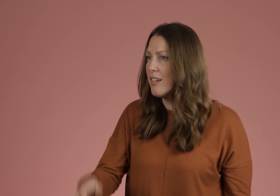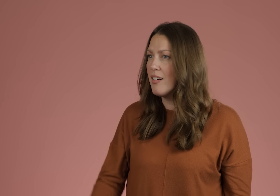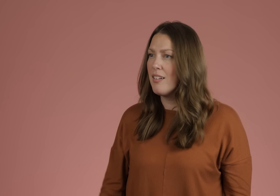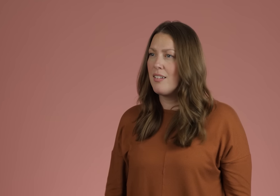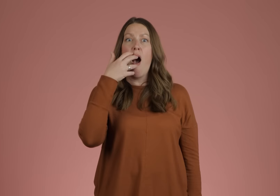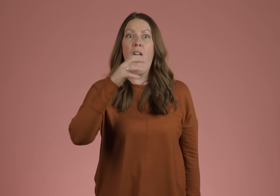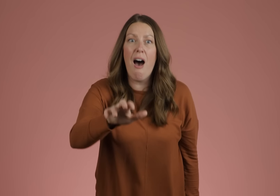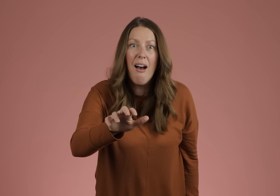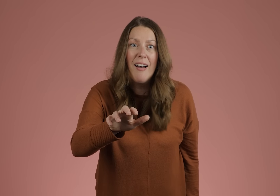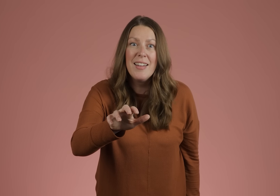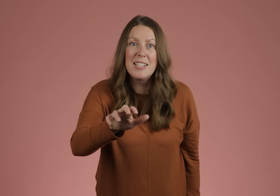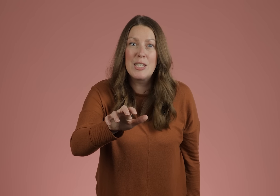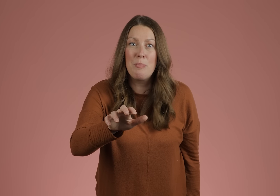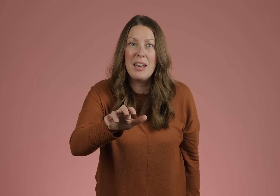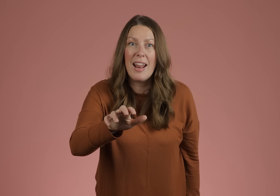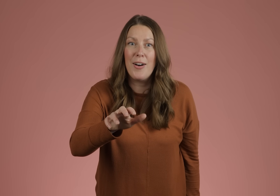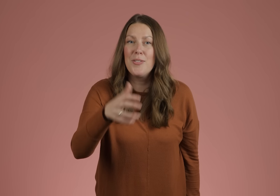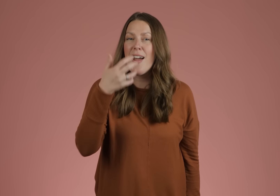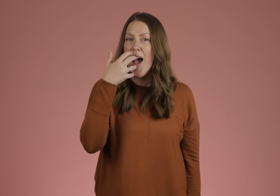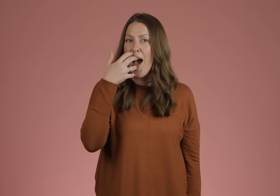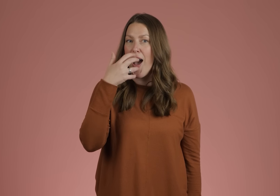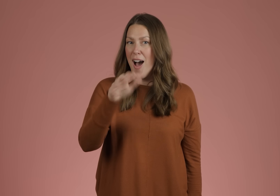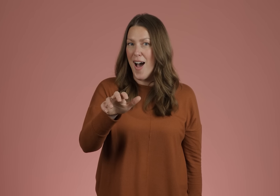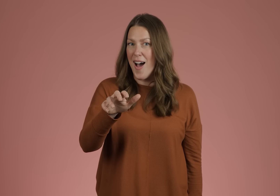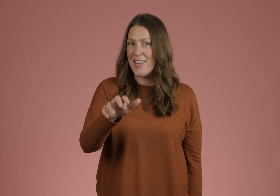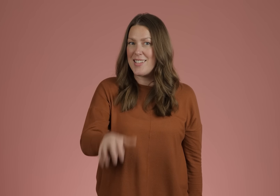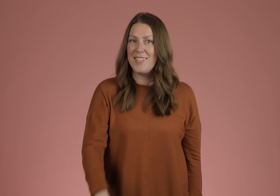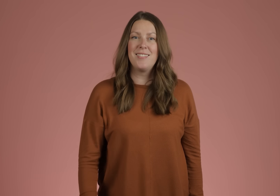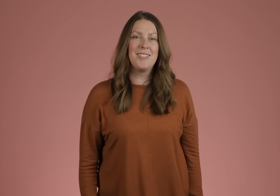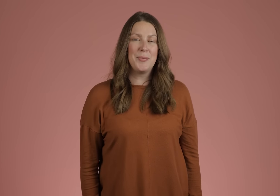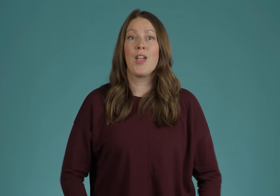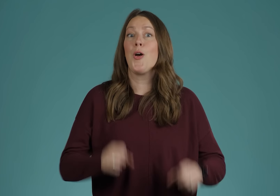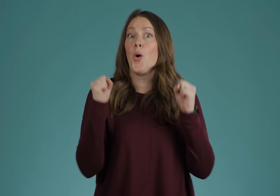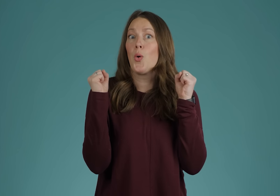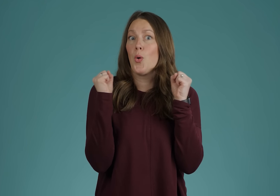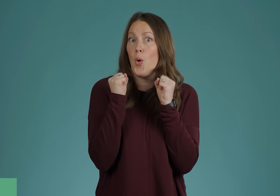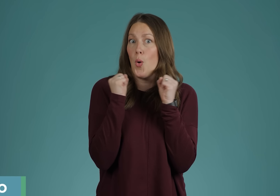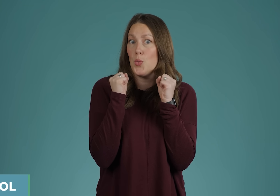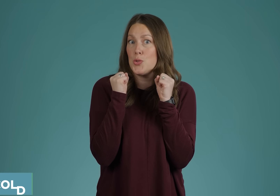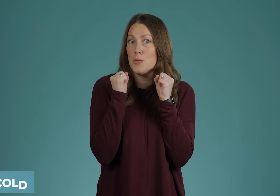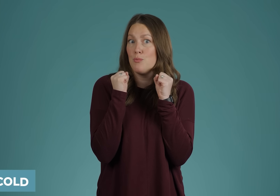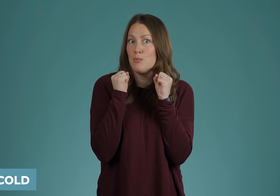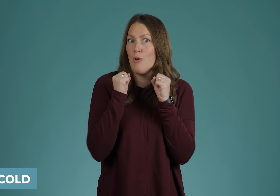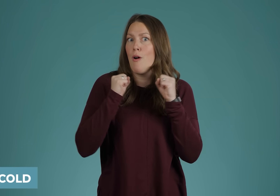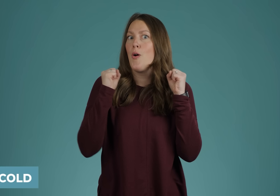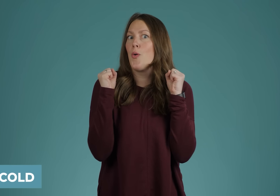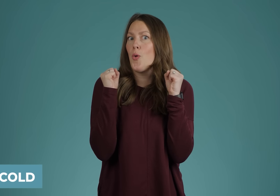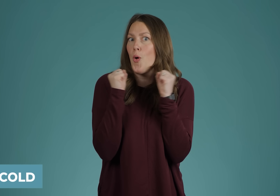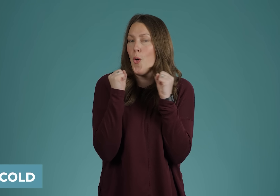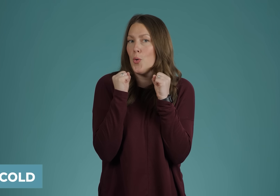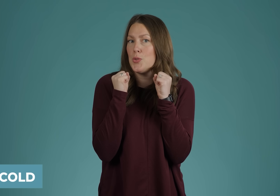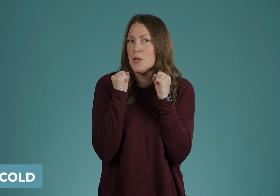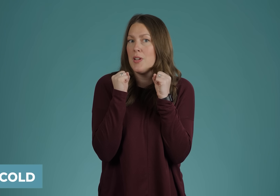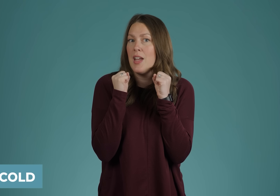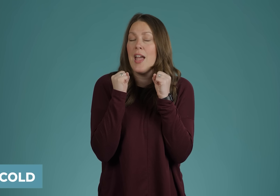You want to spit it out Hot Cold